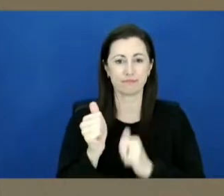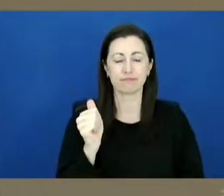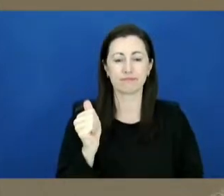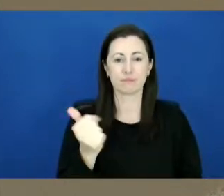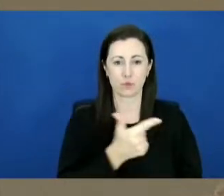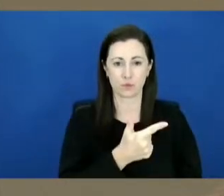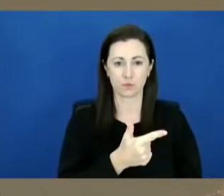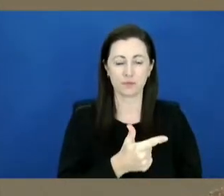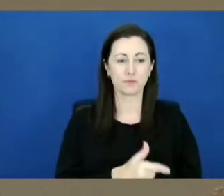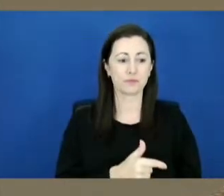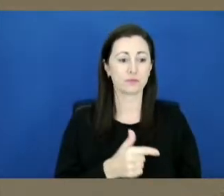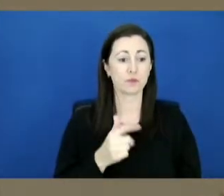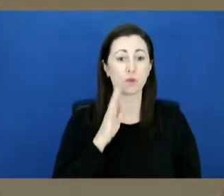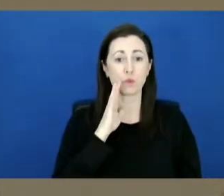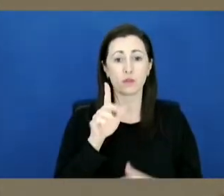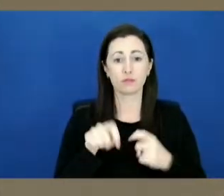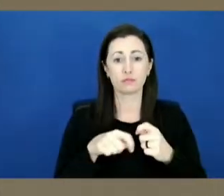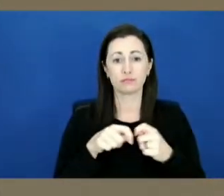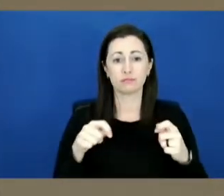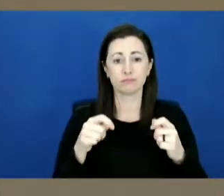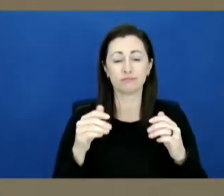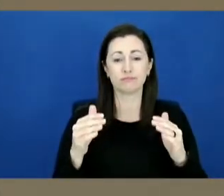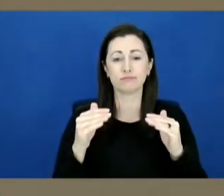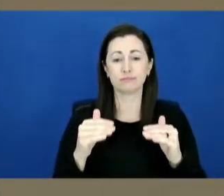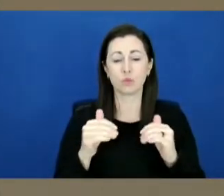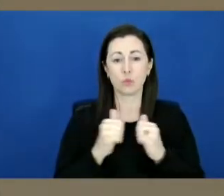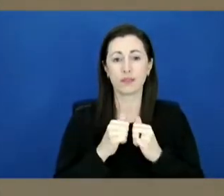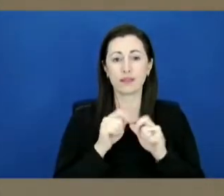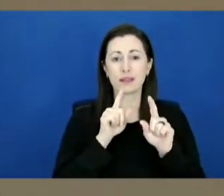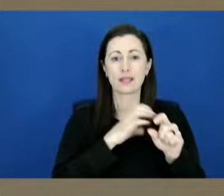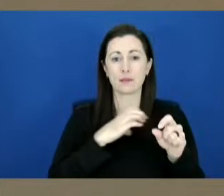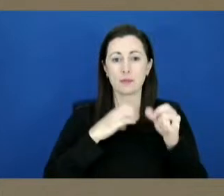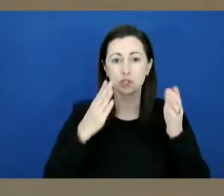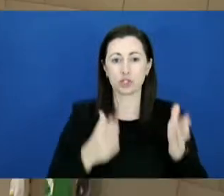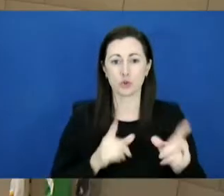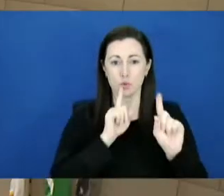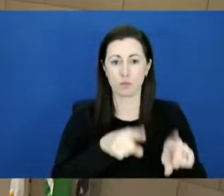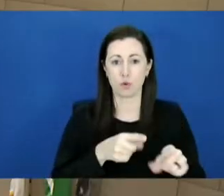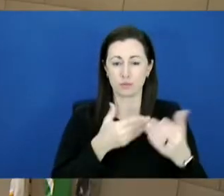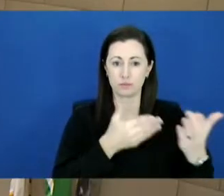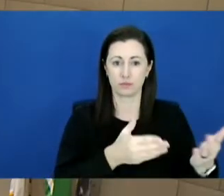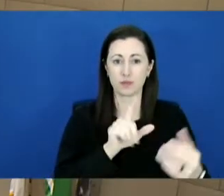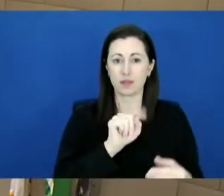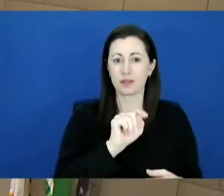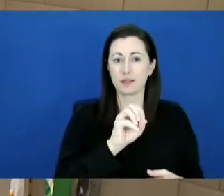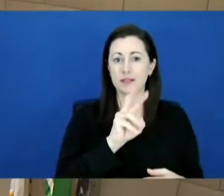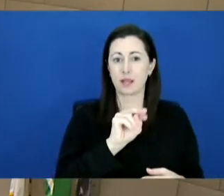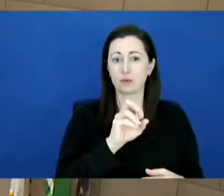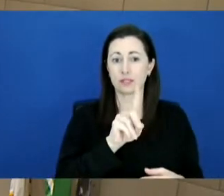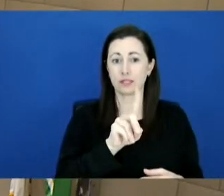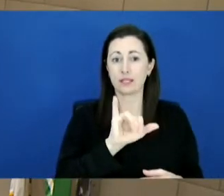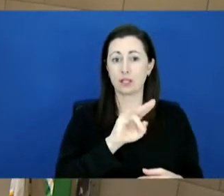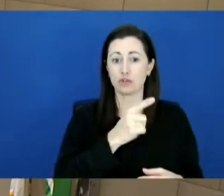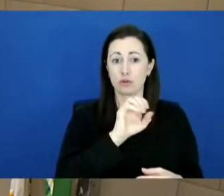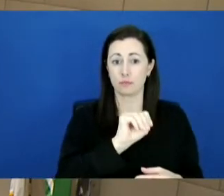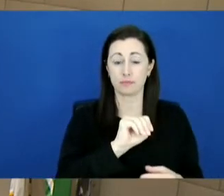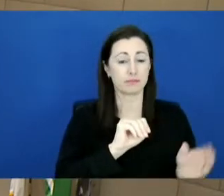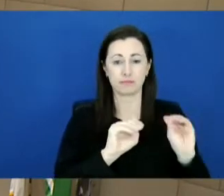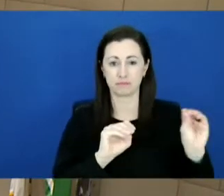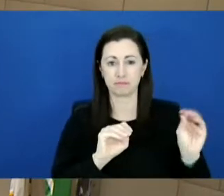OPPOSED? AYES HAVE IT. THAT'S UNANIMOUS. MADAM CLERK. WE'LL ROUND OUT THE AGENDA BY